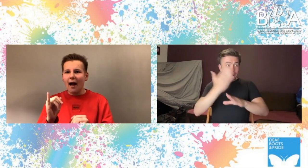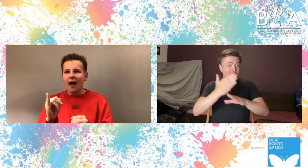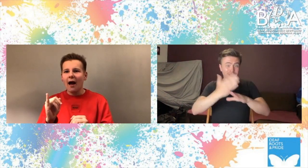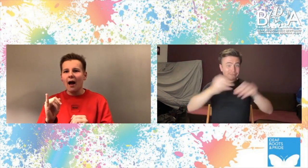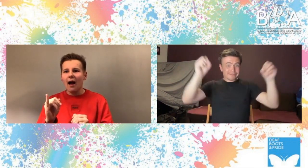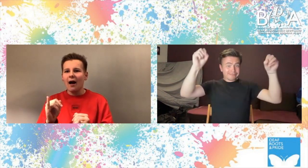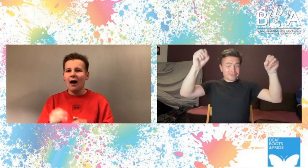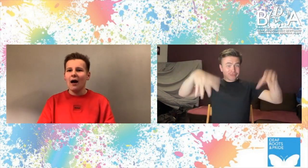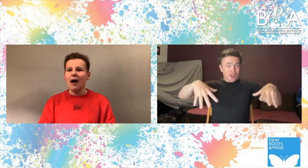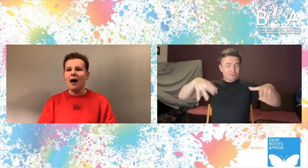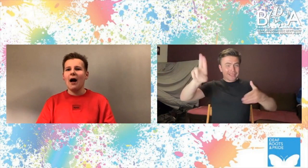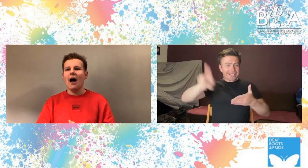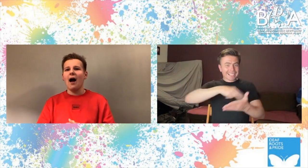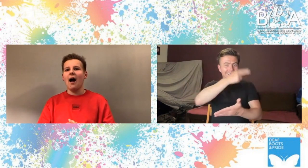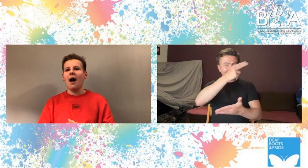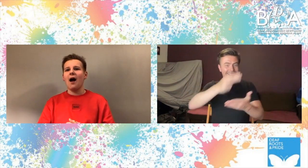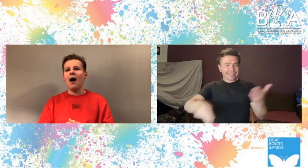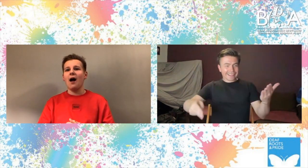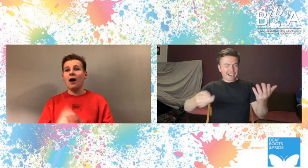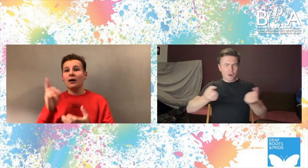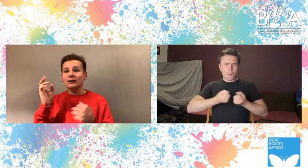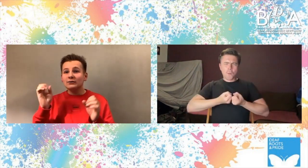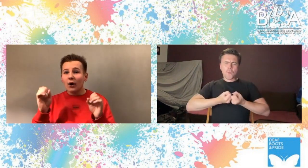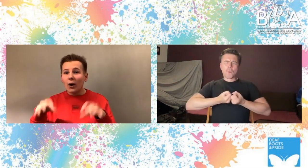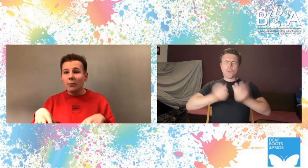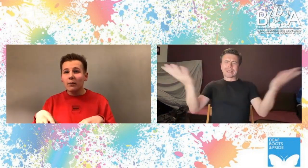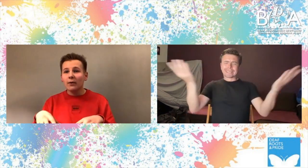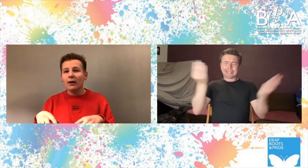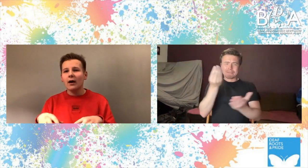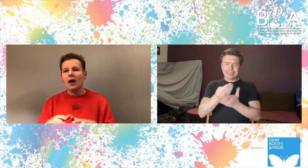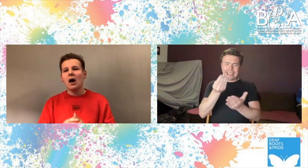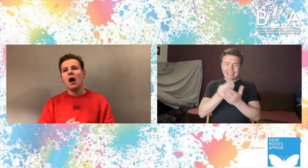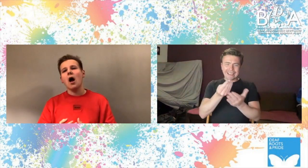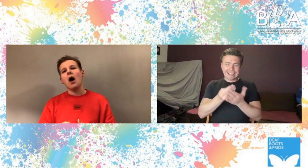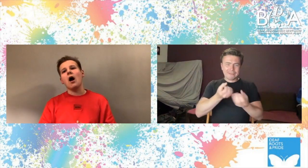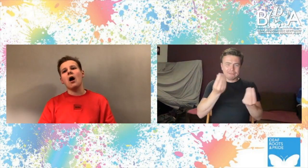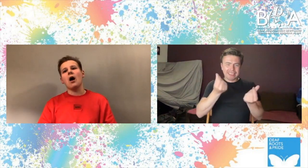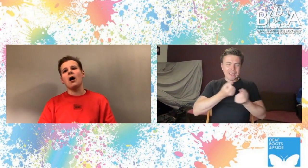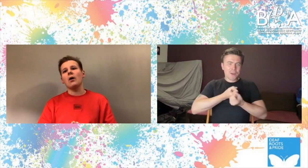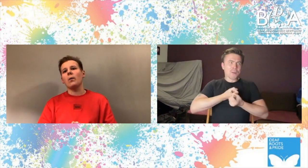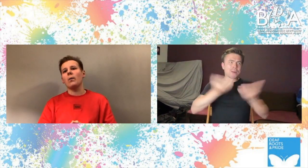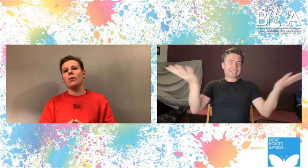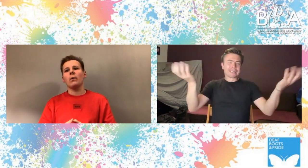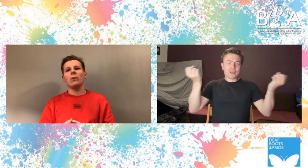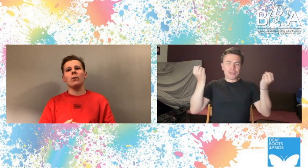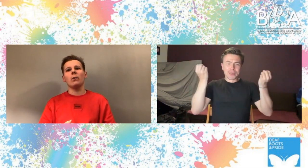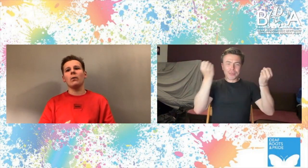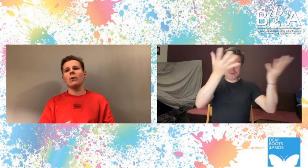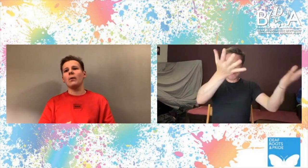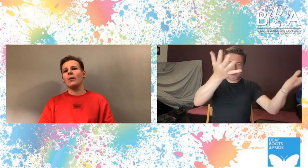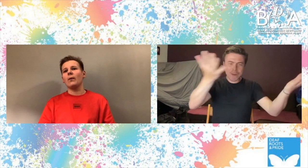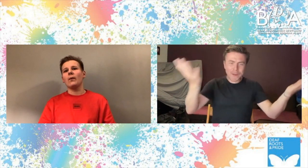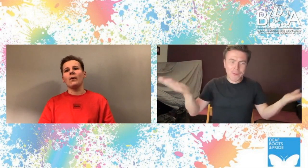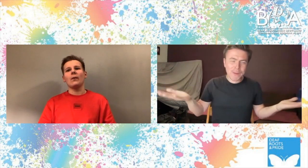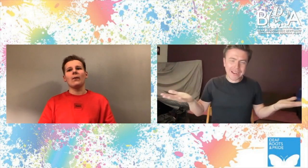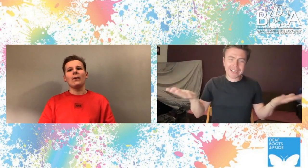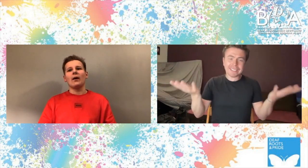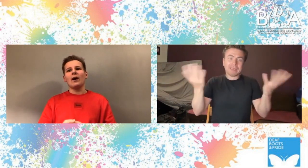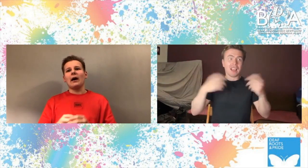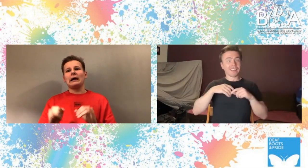I couldn’t do anything! We had to cancel the whole shoot, and we had wasted all that money and all that time and effort, just thrown away. And that was